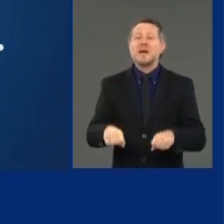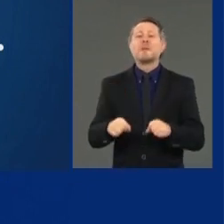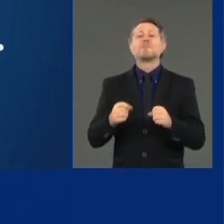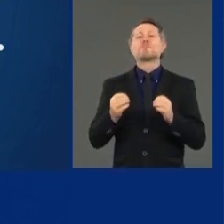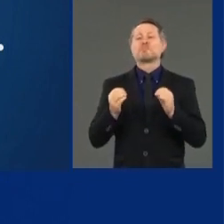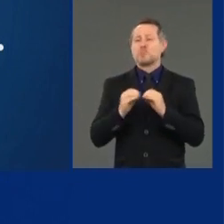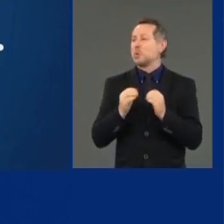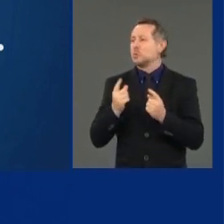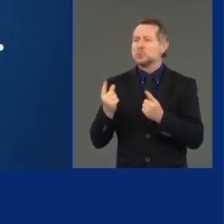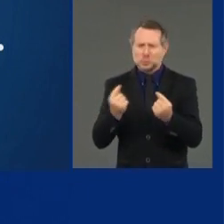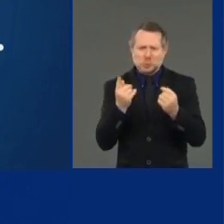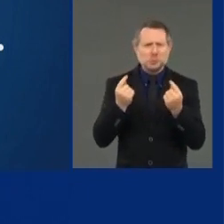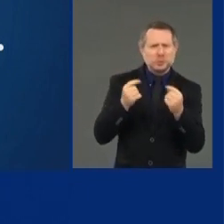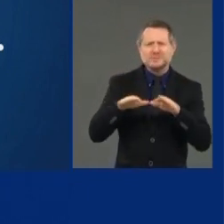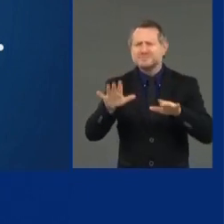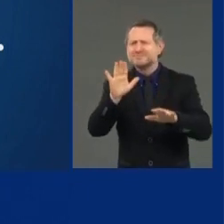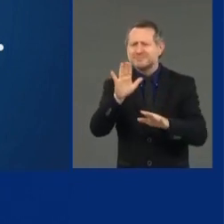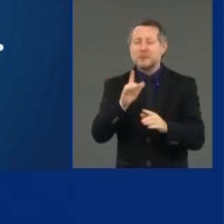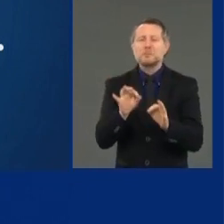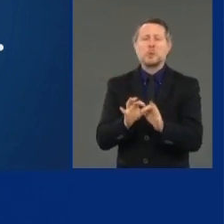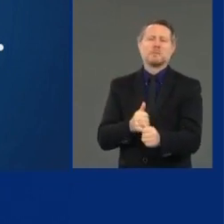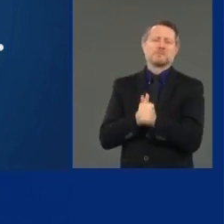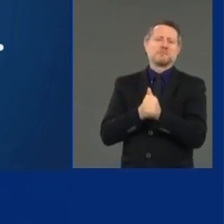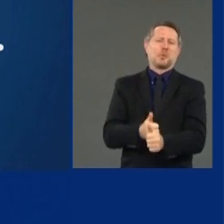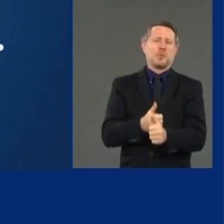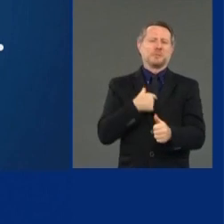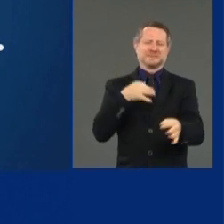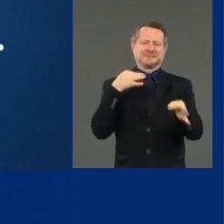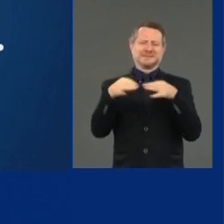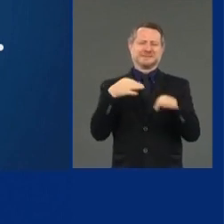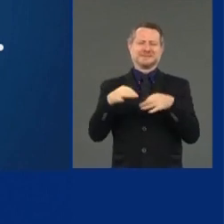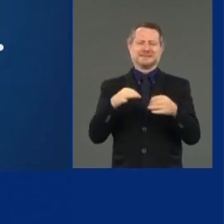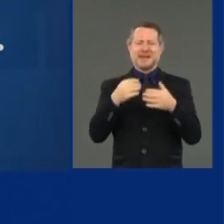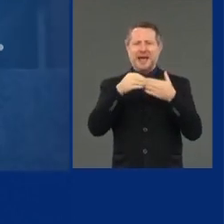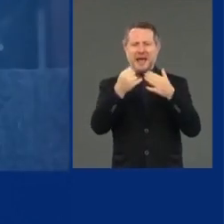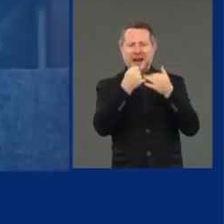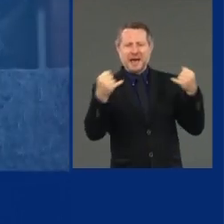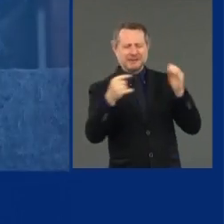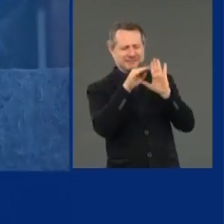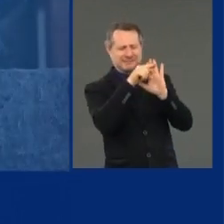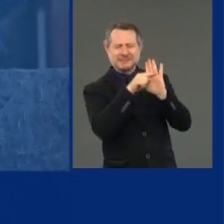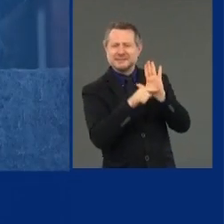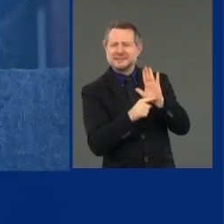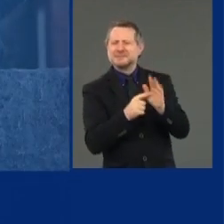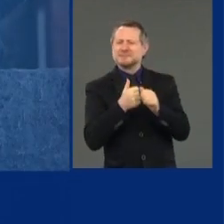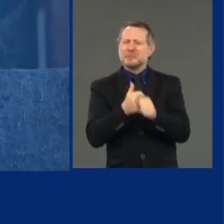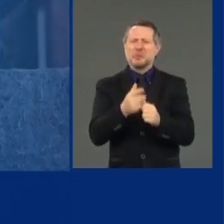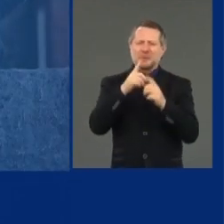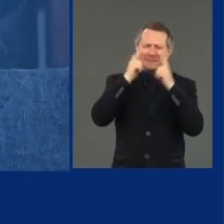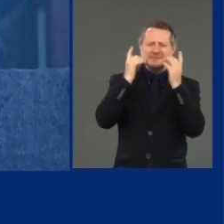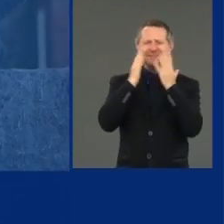YOU CAN HAVE MORE ACTIVITY AND IF PEOPLE TAKE THE RIGHT